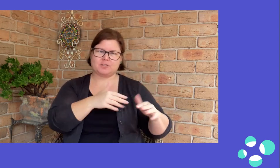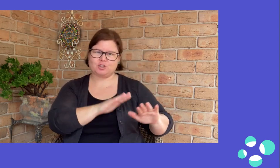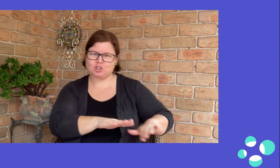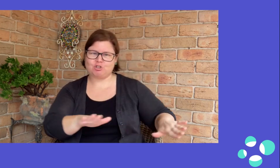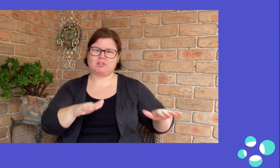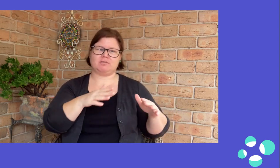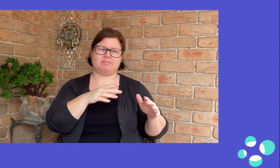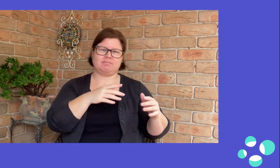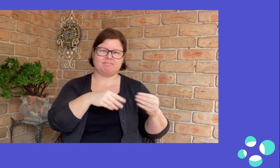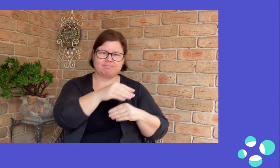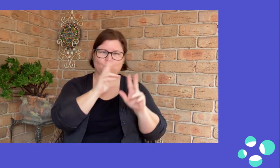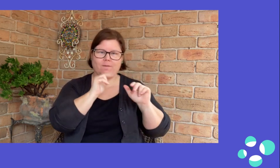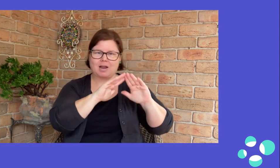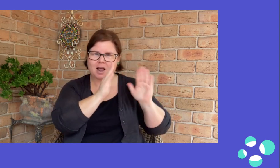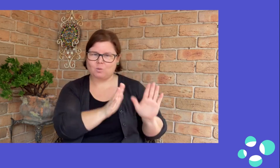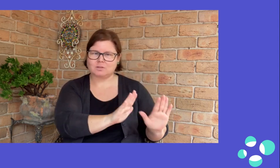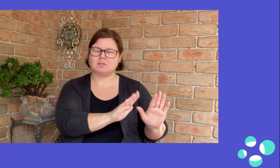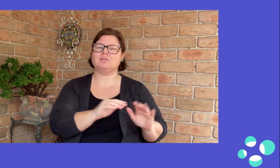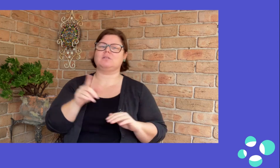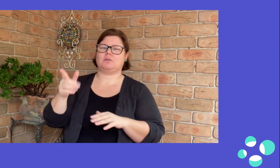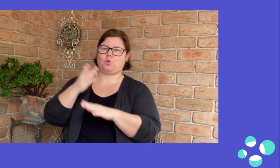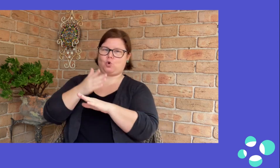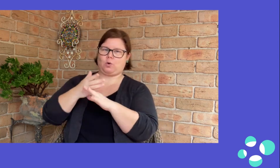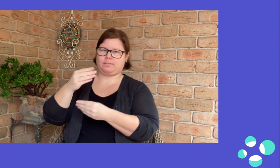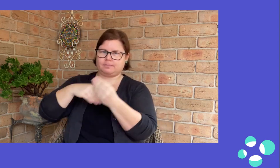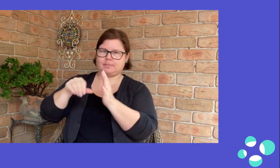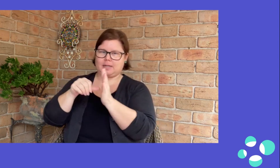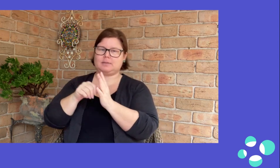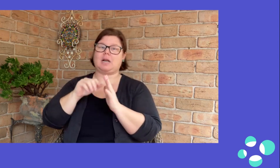They were to look after the house and the children while men made the money.